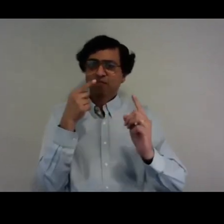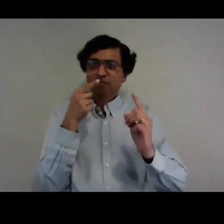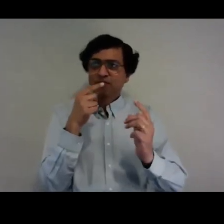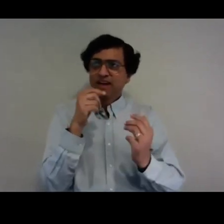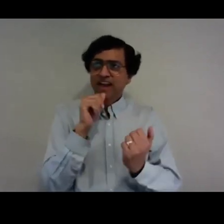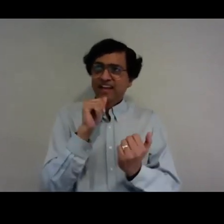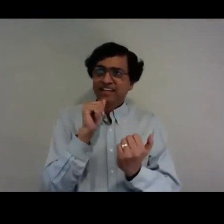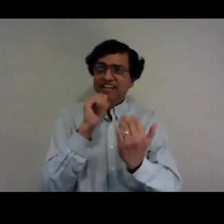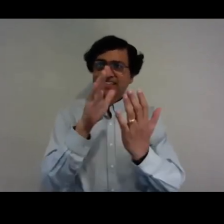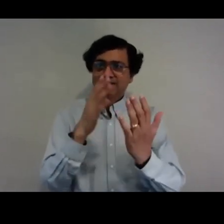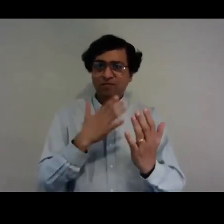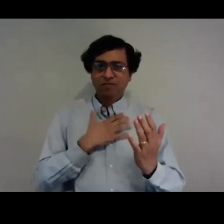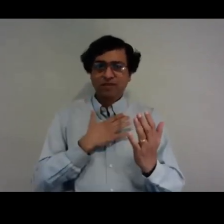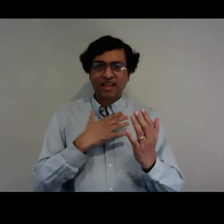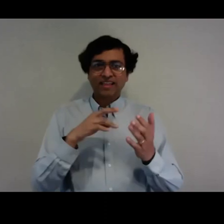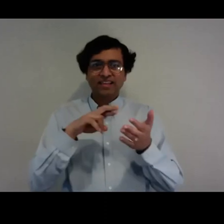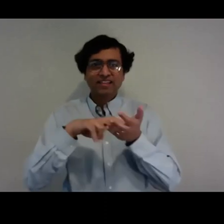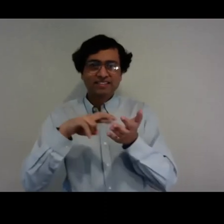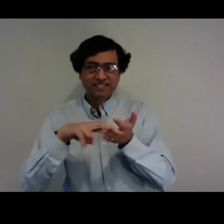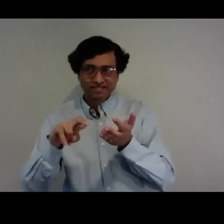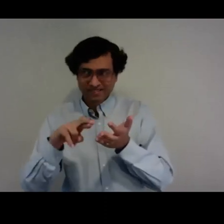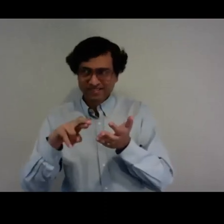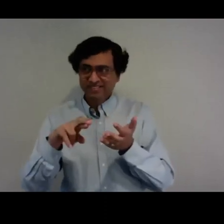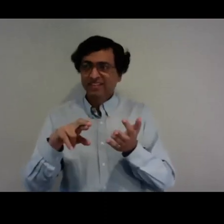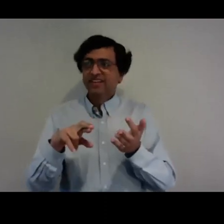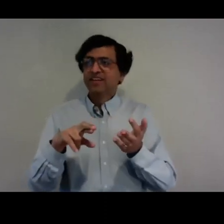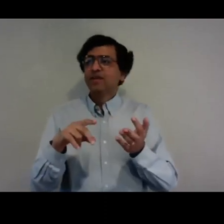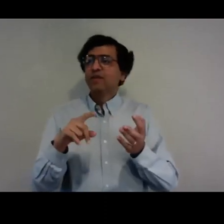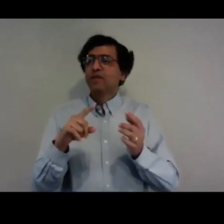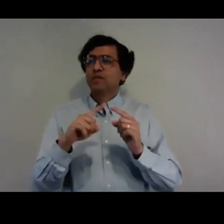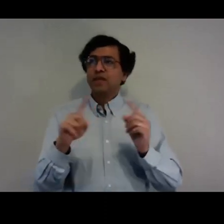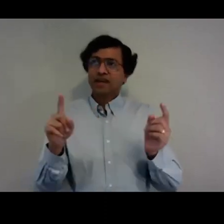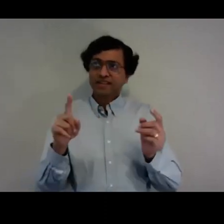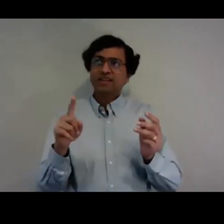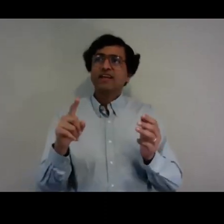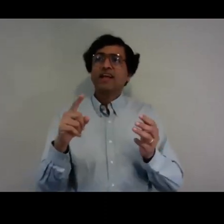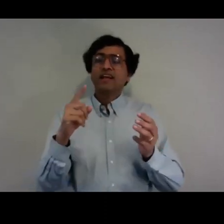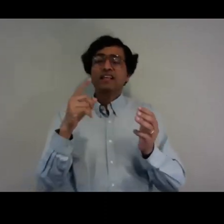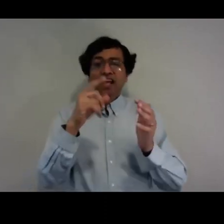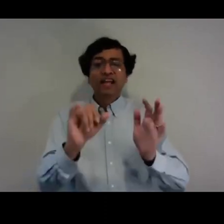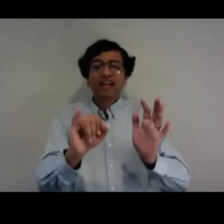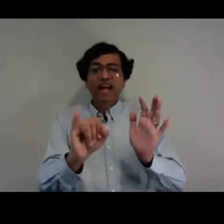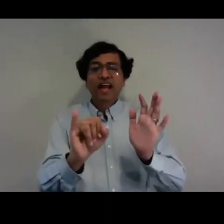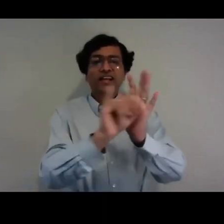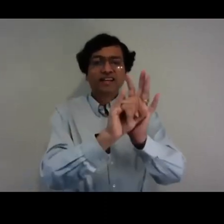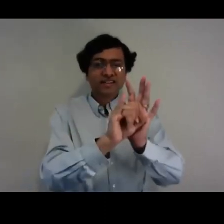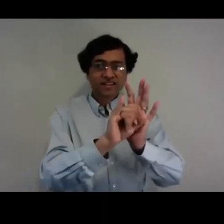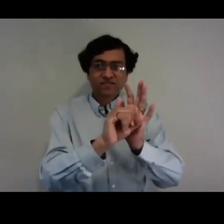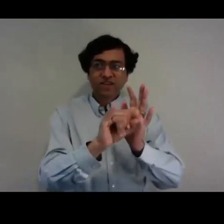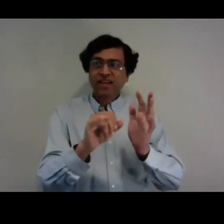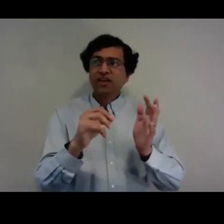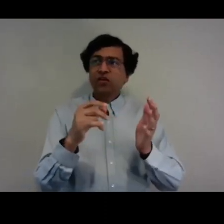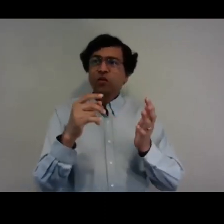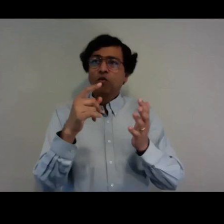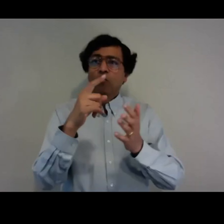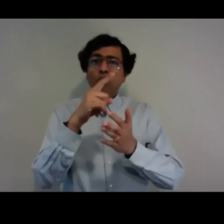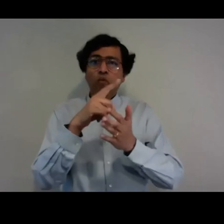again, that's not really the scope of my particular field of research.